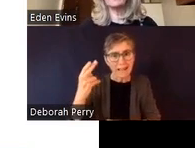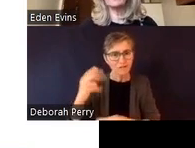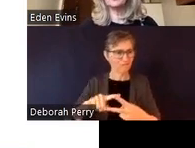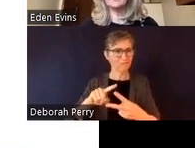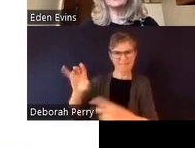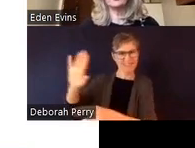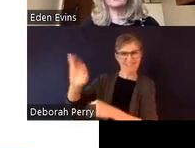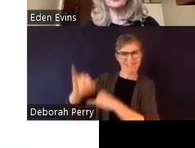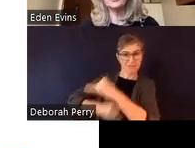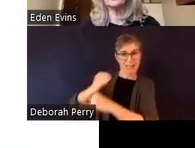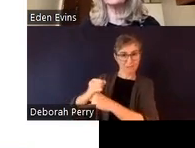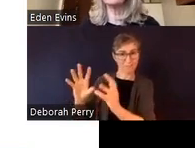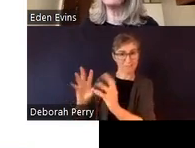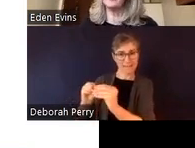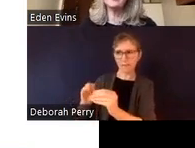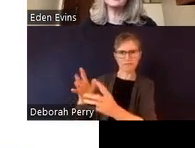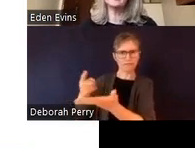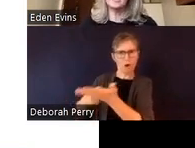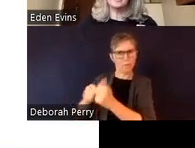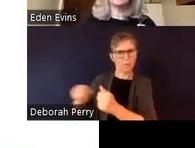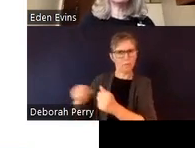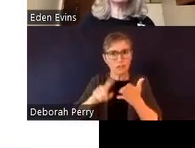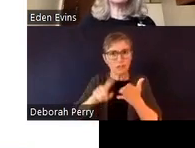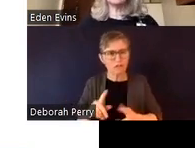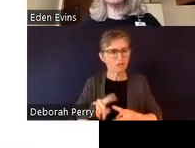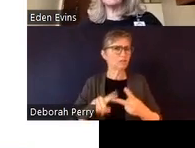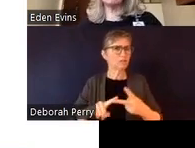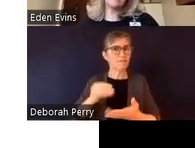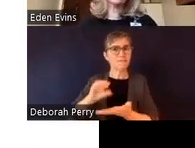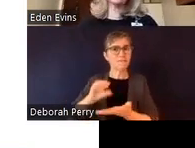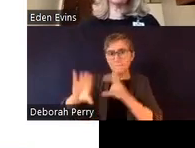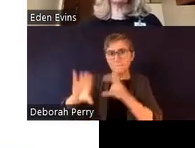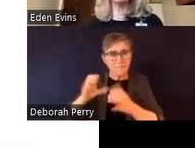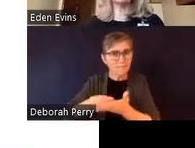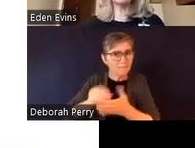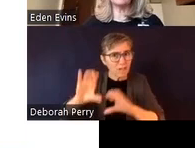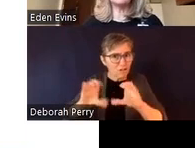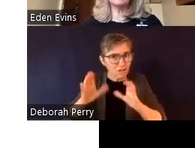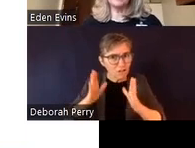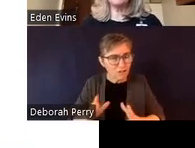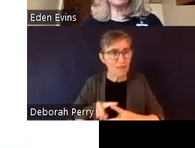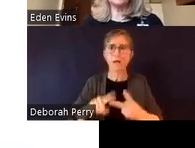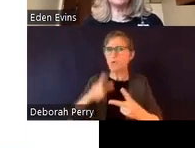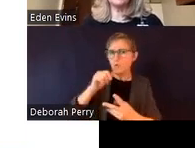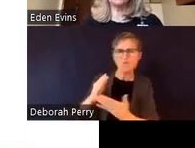really speaking to researchers, to funders, and reviewers of grants and papers to try to